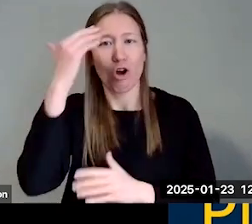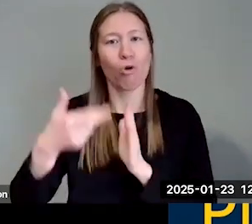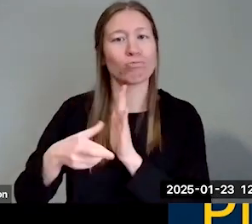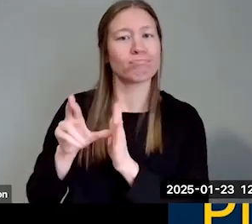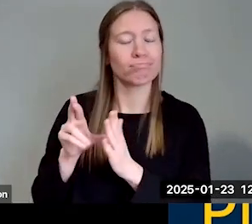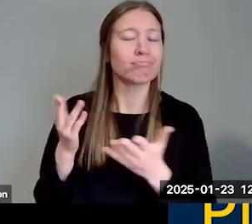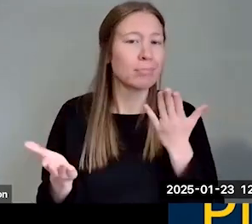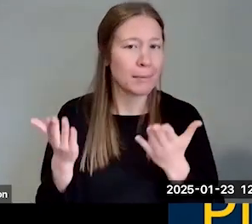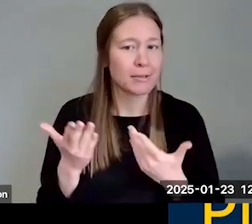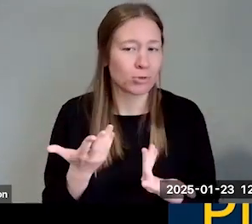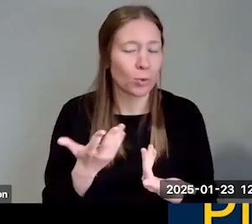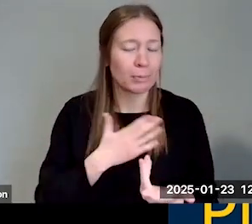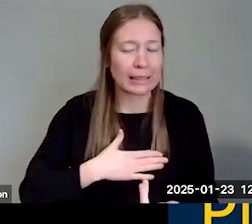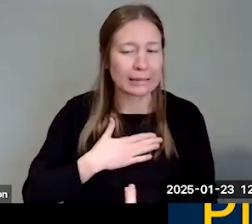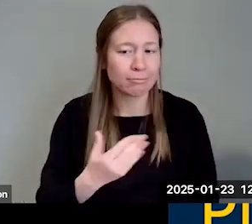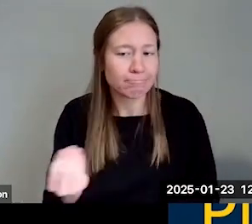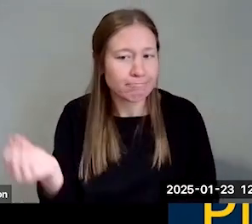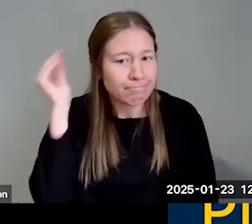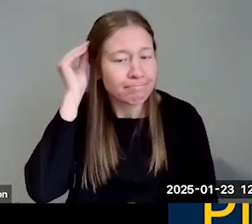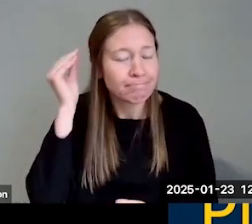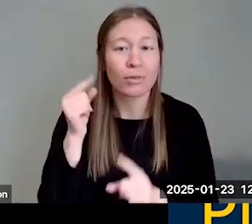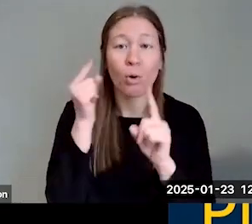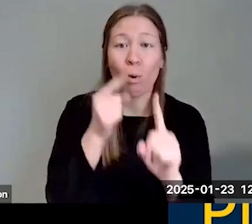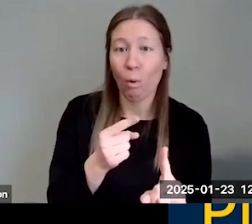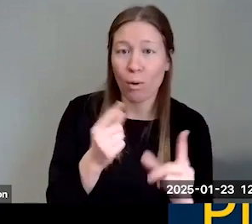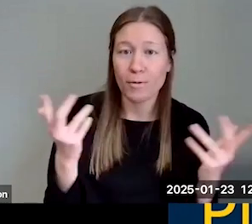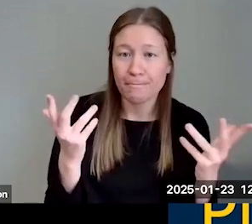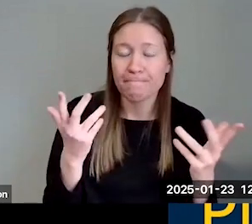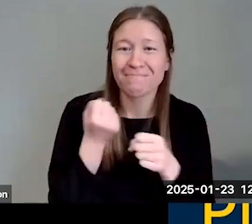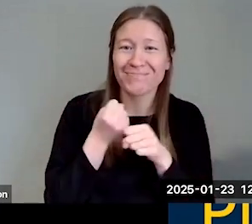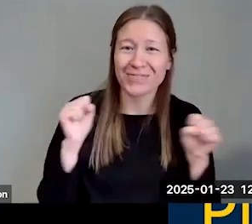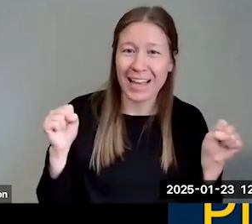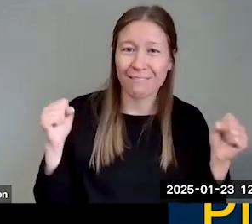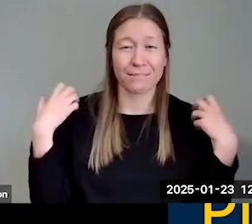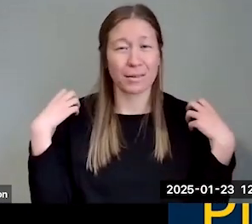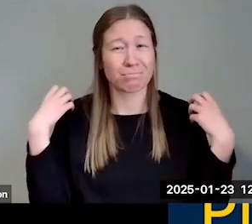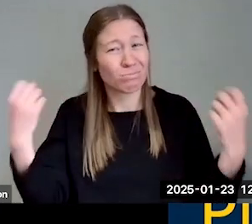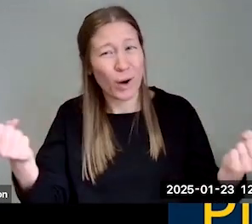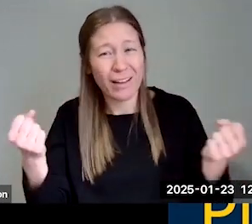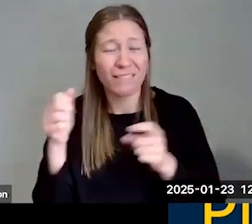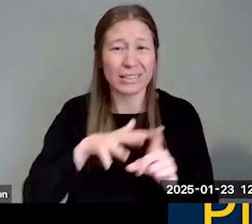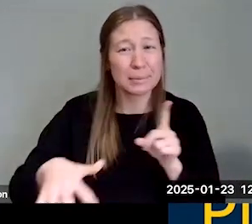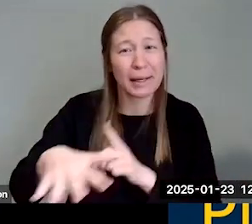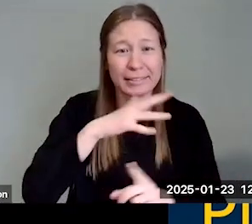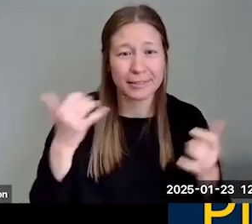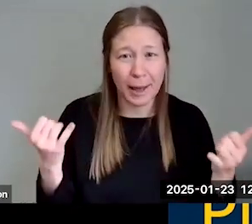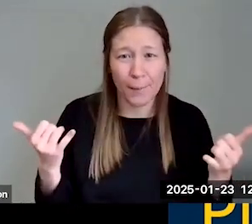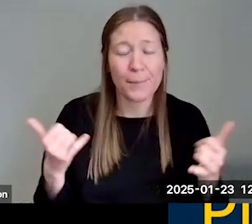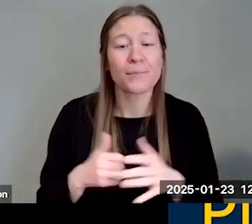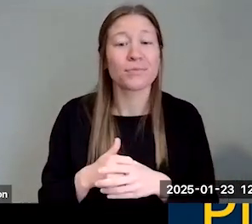We are trying to model a safe and brave space and we do encourage questions